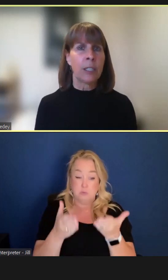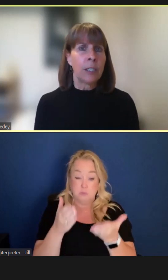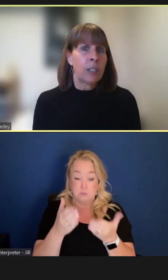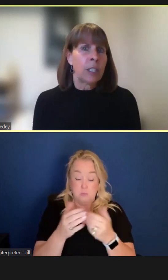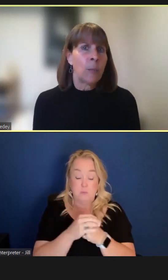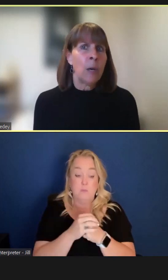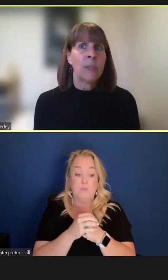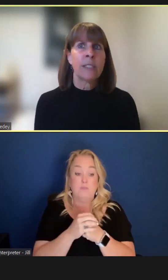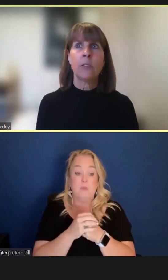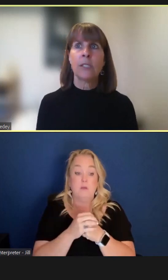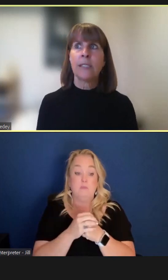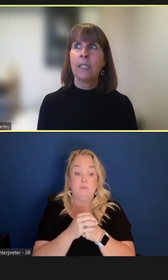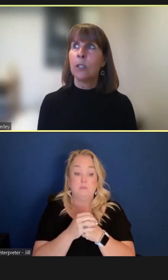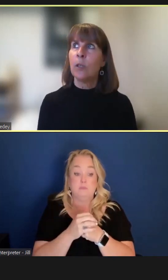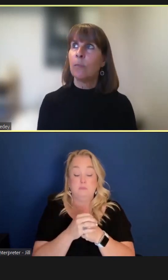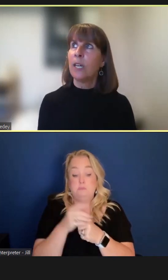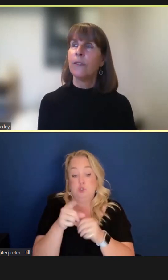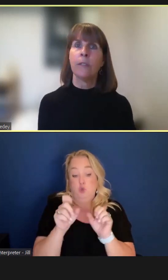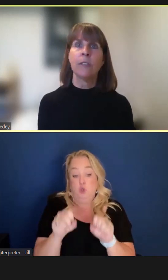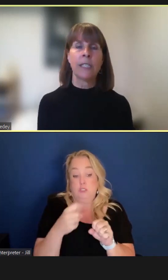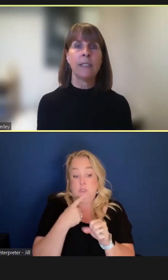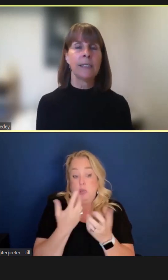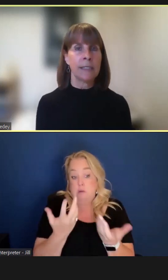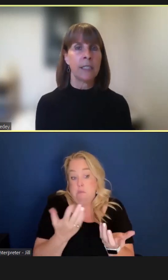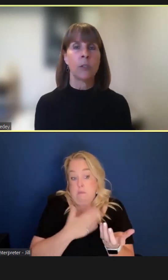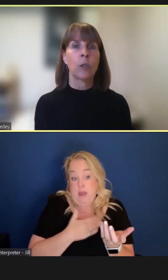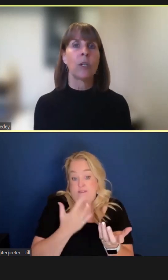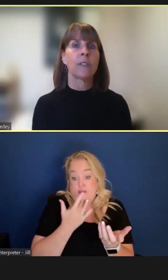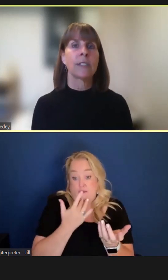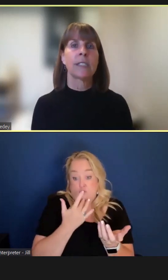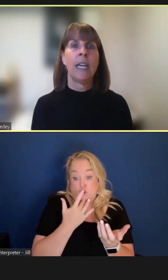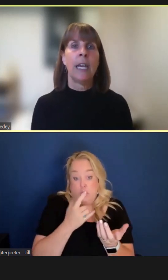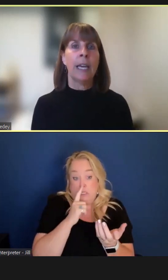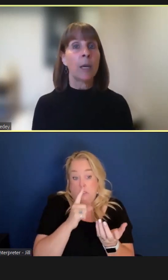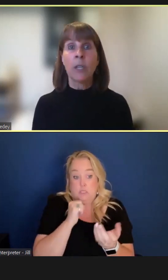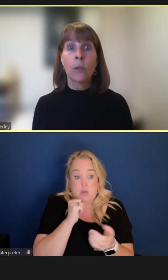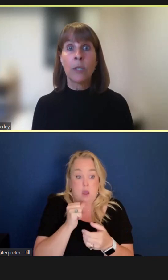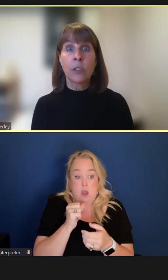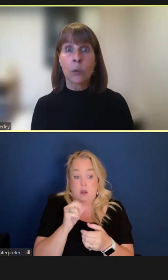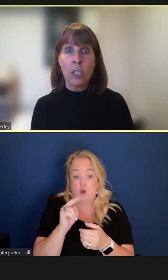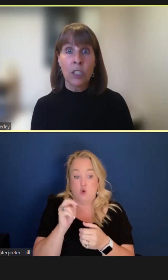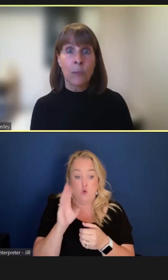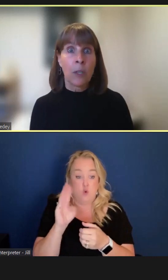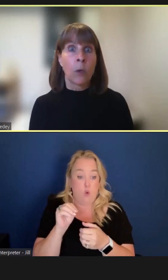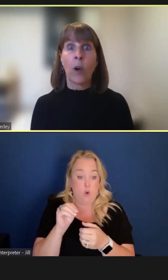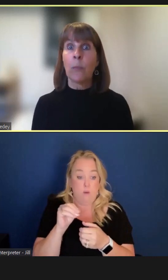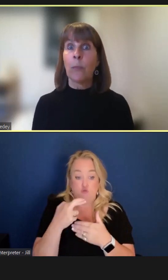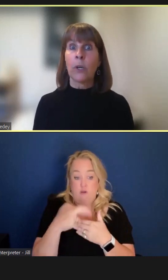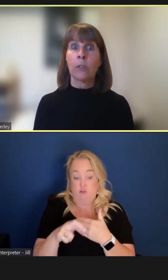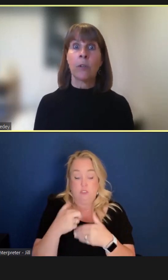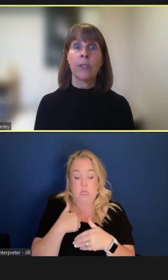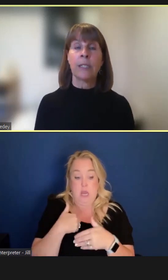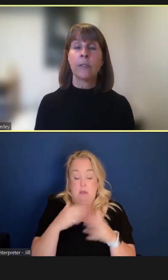could come up is that you could say you know what my favorite test is not Norm referenced and I'm not willing to switch or I'm partnering with an intervention